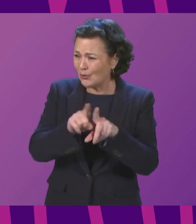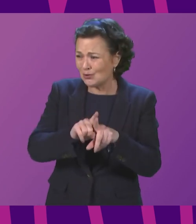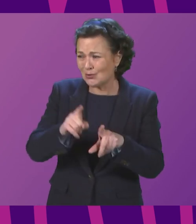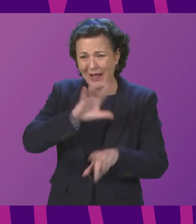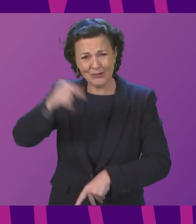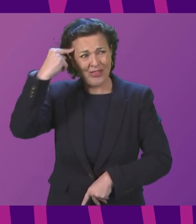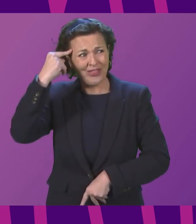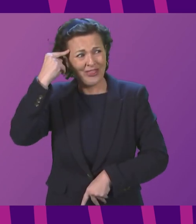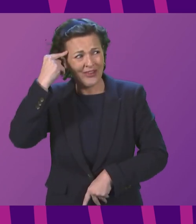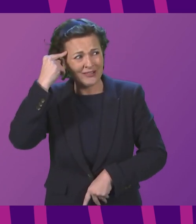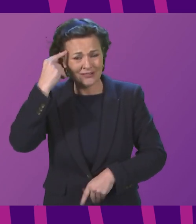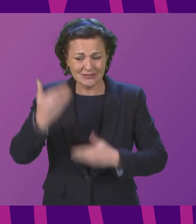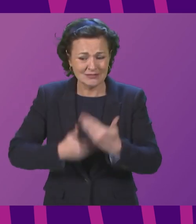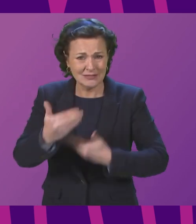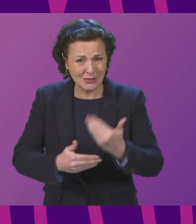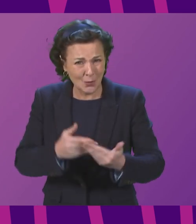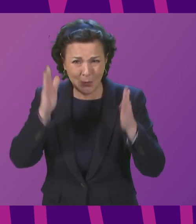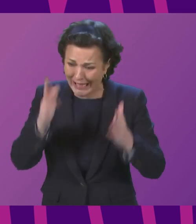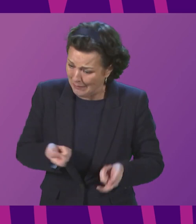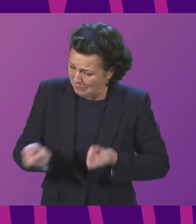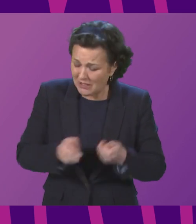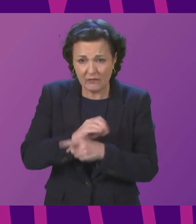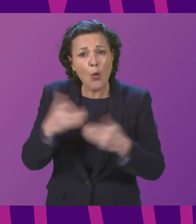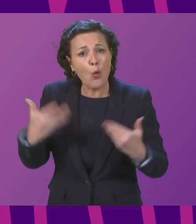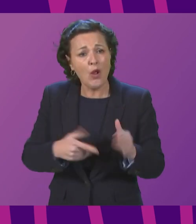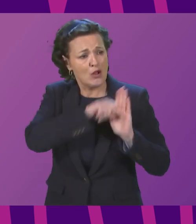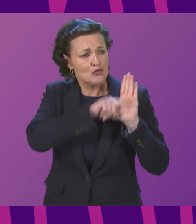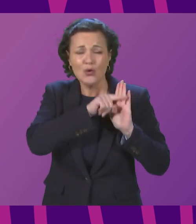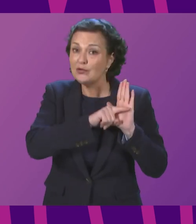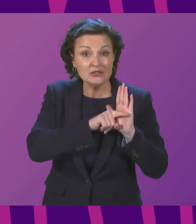out that we have not been doing that for some time. Increasingly, we must find different